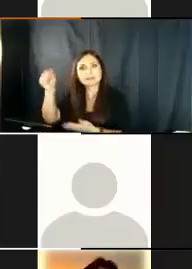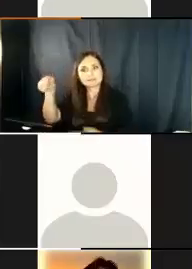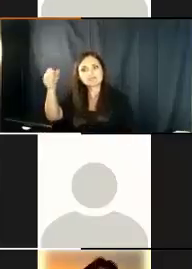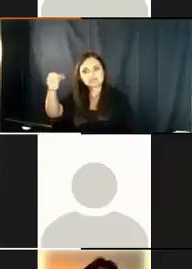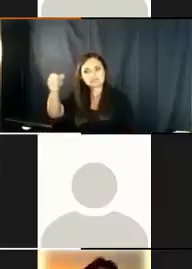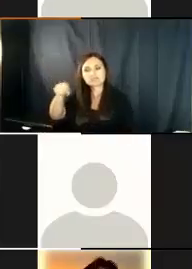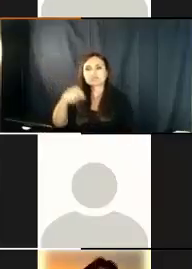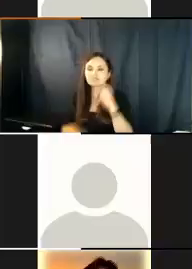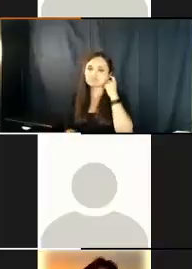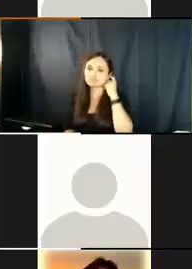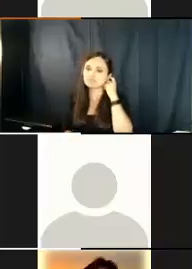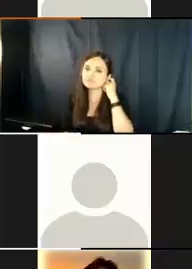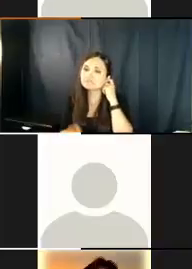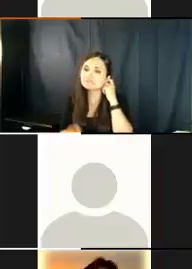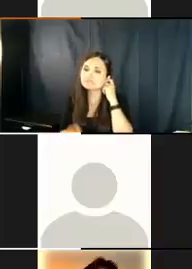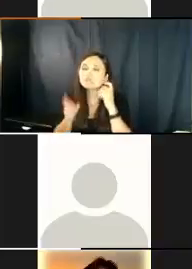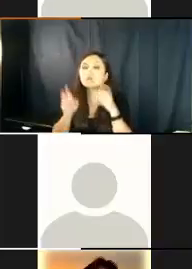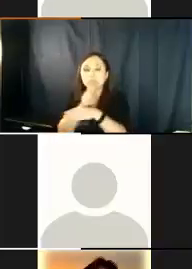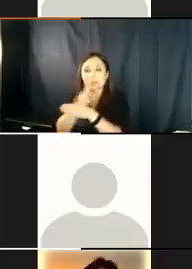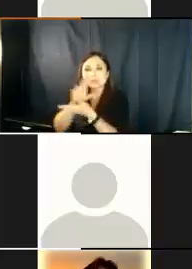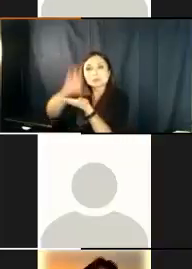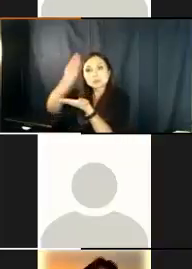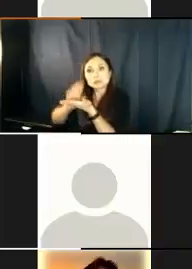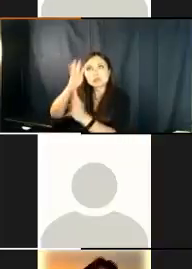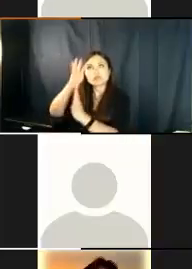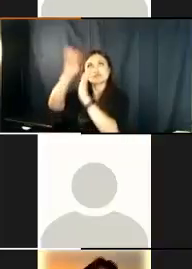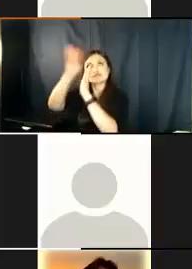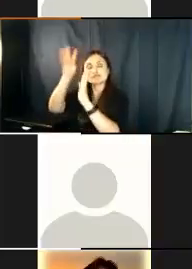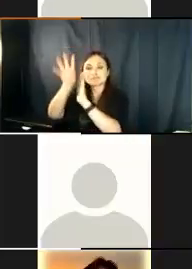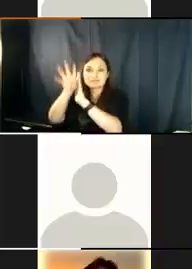Using student created videos and quizzes. That's great. And then being able to use small groups.